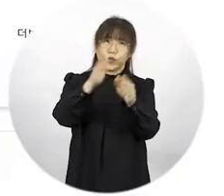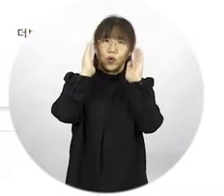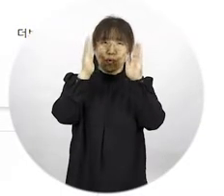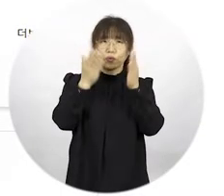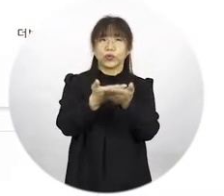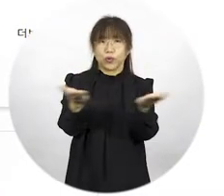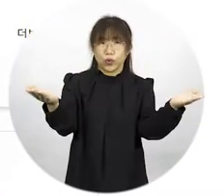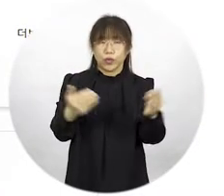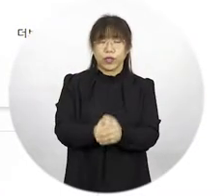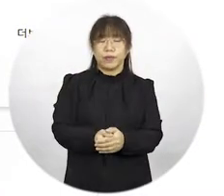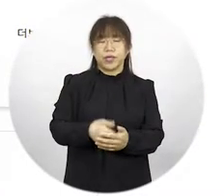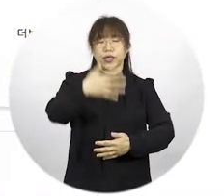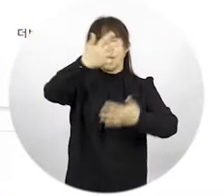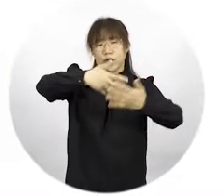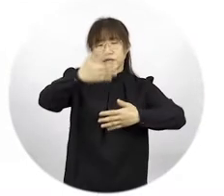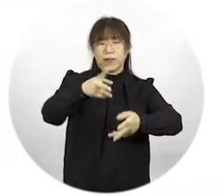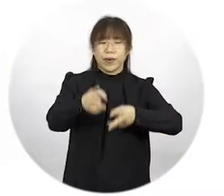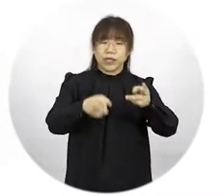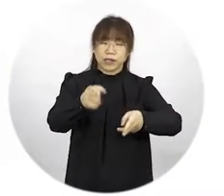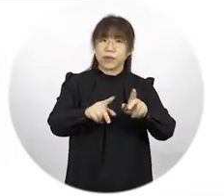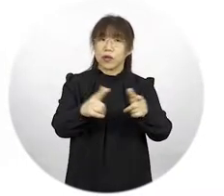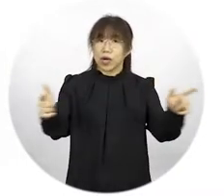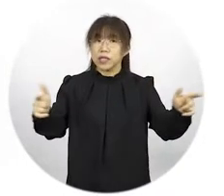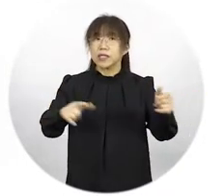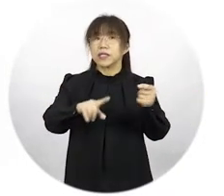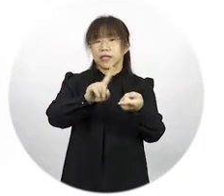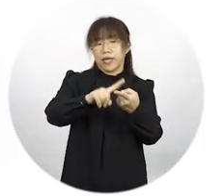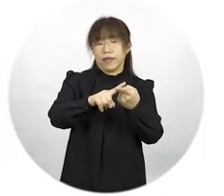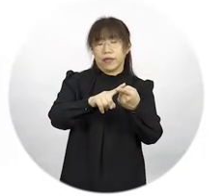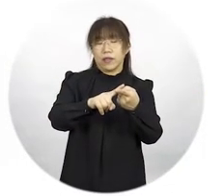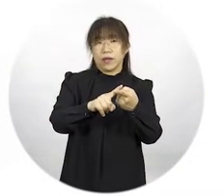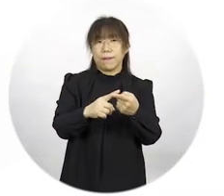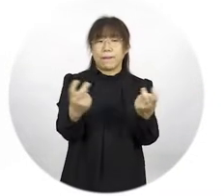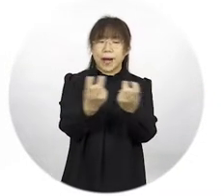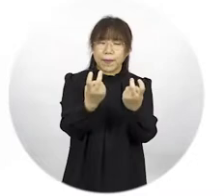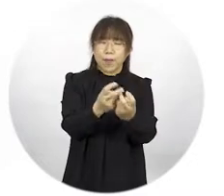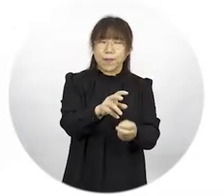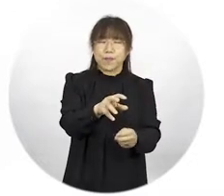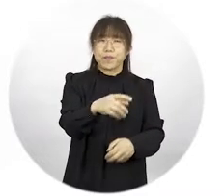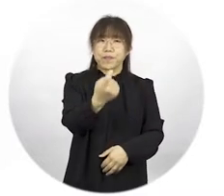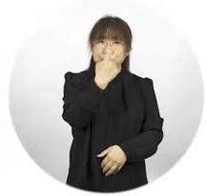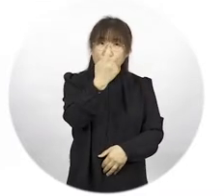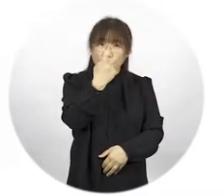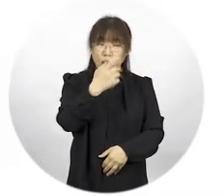In addition, "I Am a Video Expert, Premier ProCC," where you can learn how to use video editing programs such as video editing and visual effects